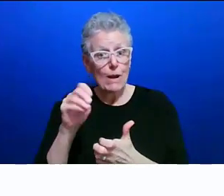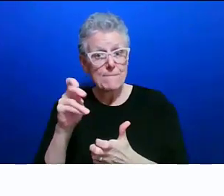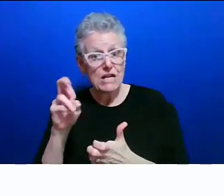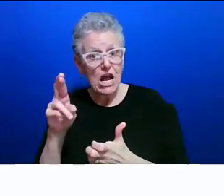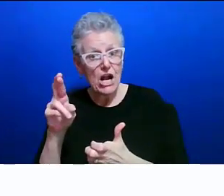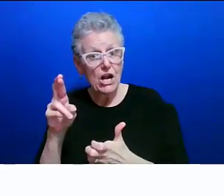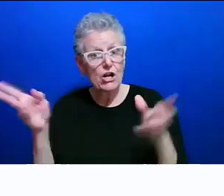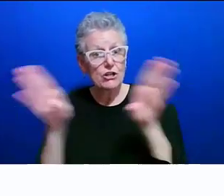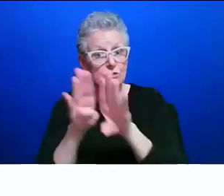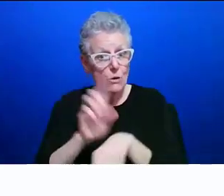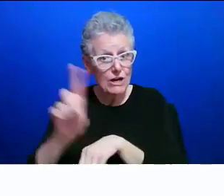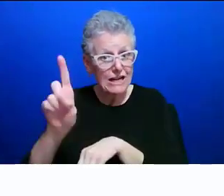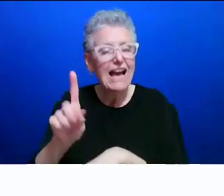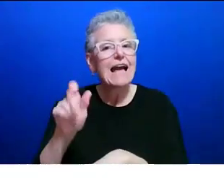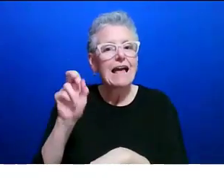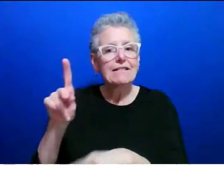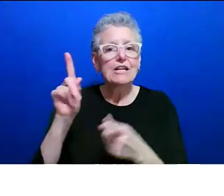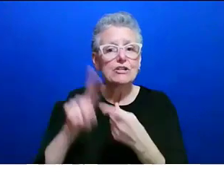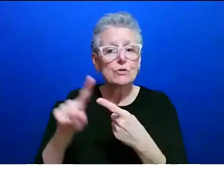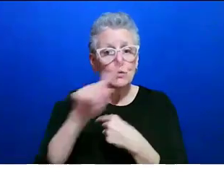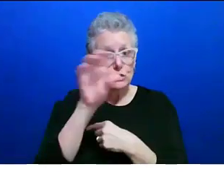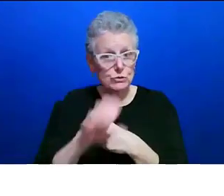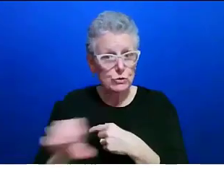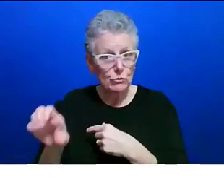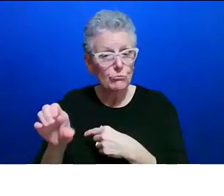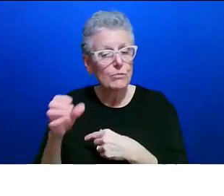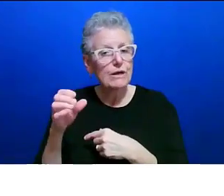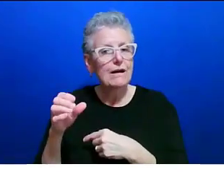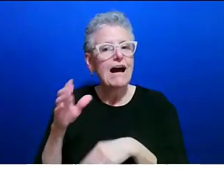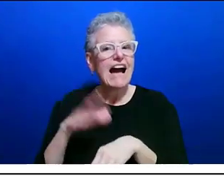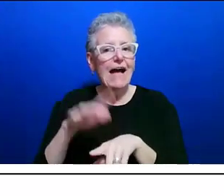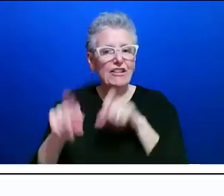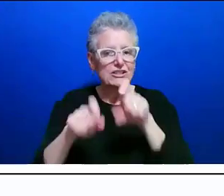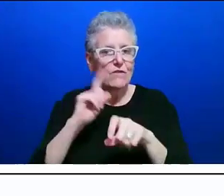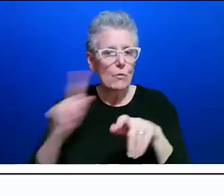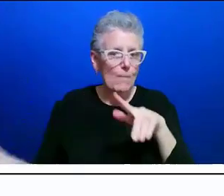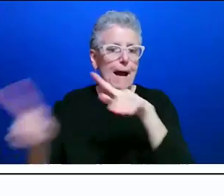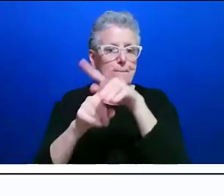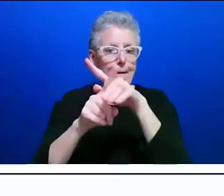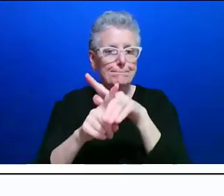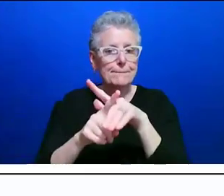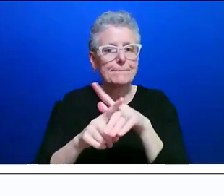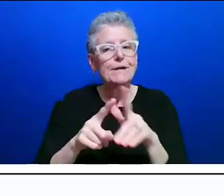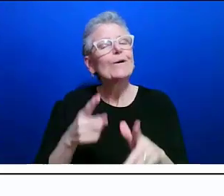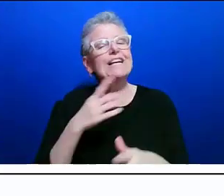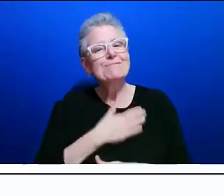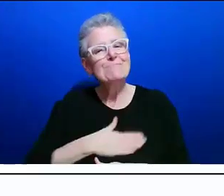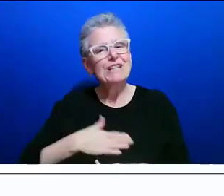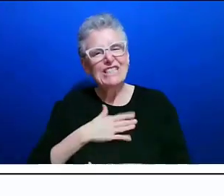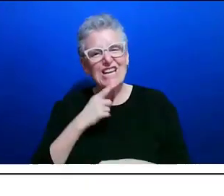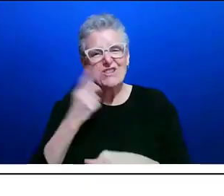a link to the Zoom survey will pop up, and we so appreciate you taking time to just